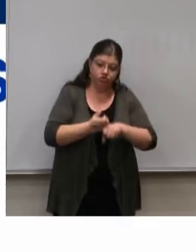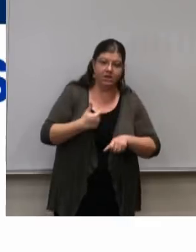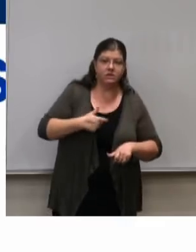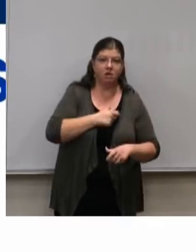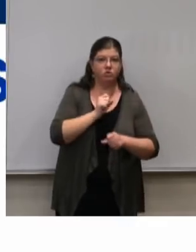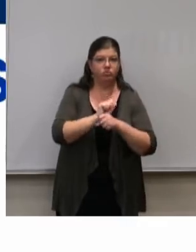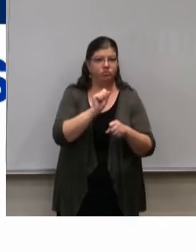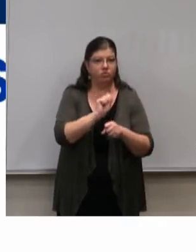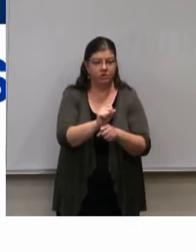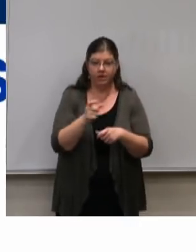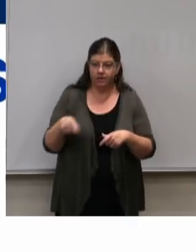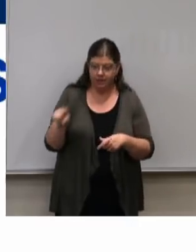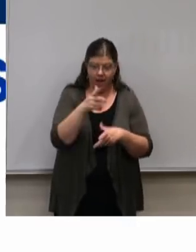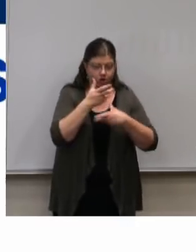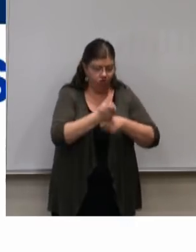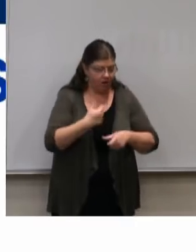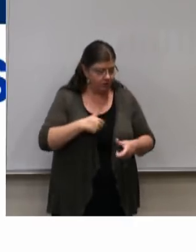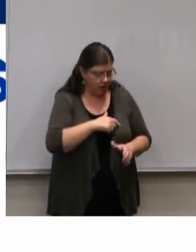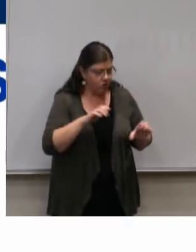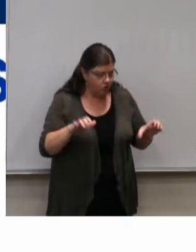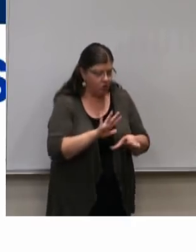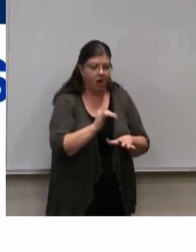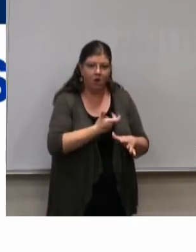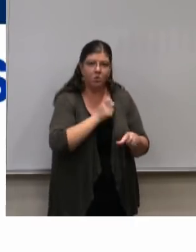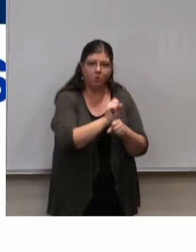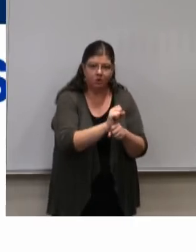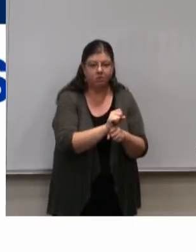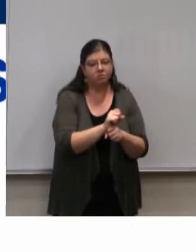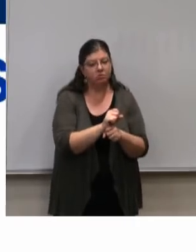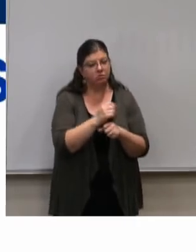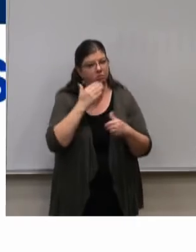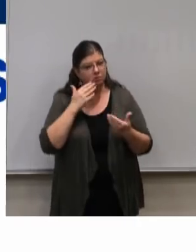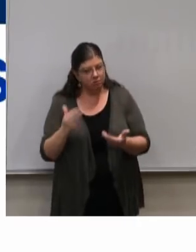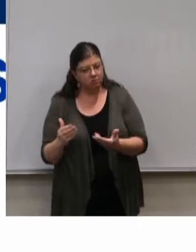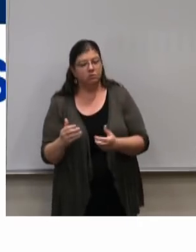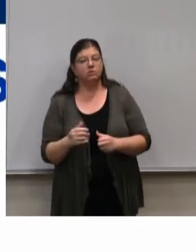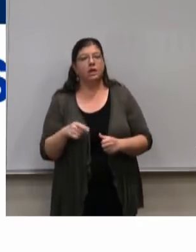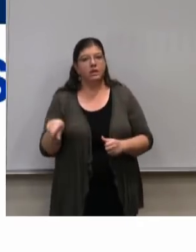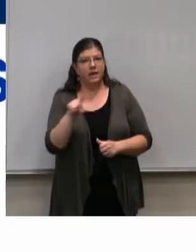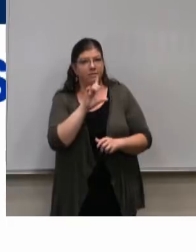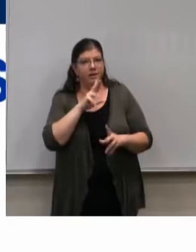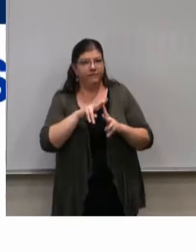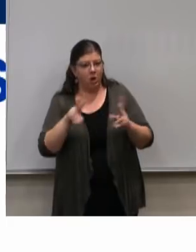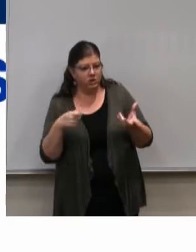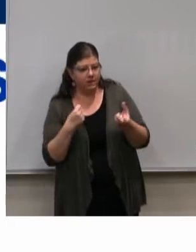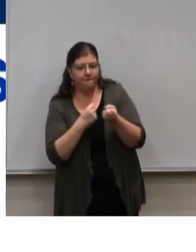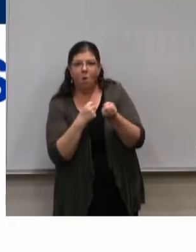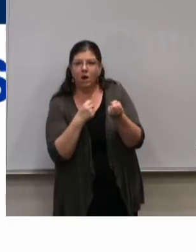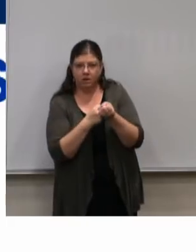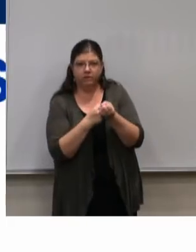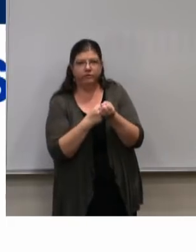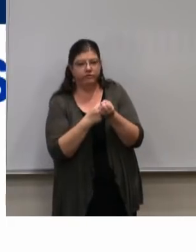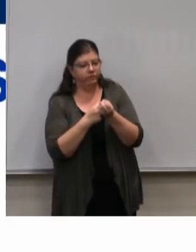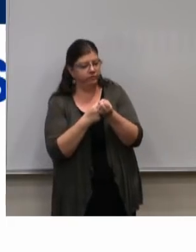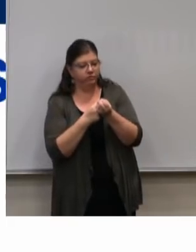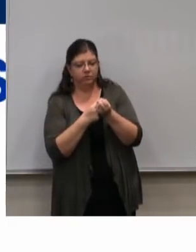They trust all of us to do our work, and they've been very supportive of all levels of the college.